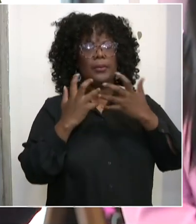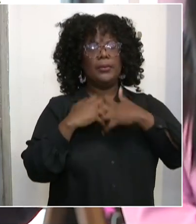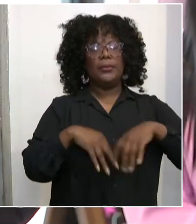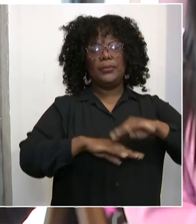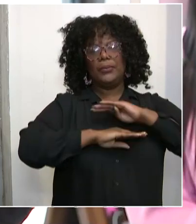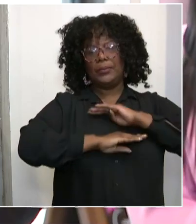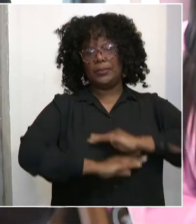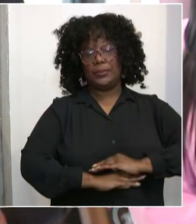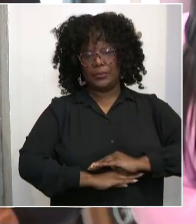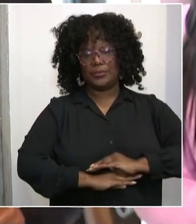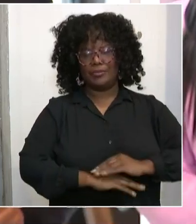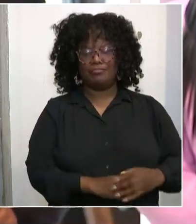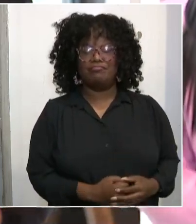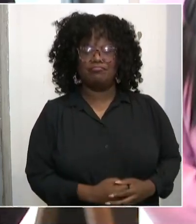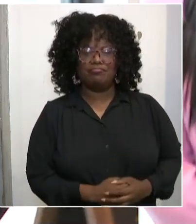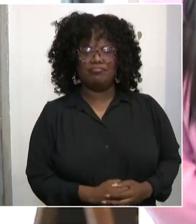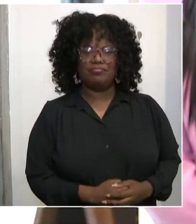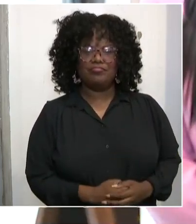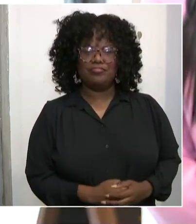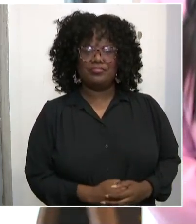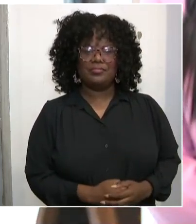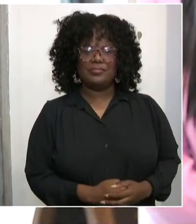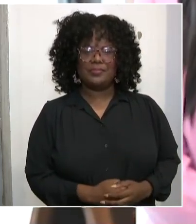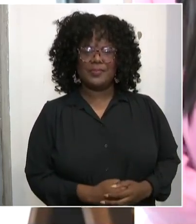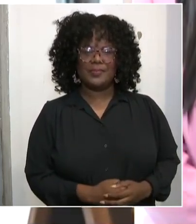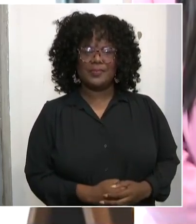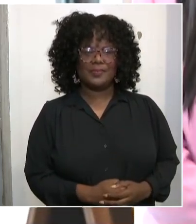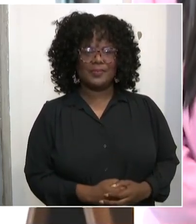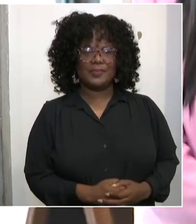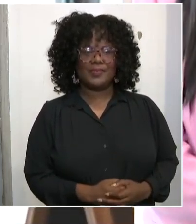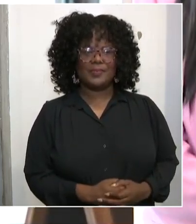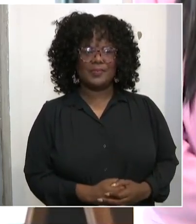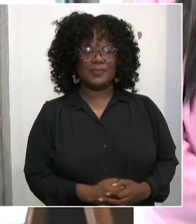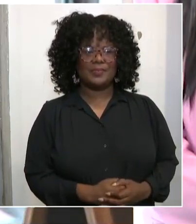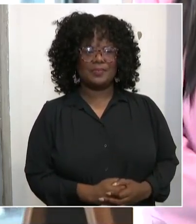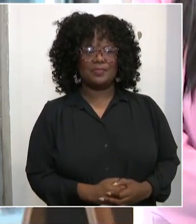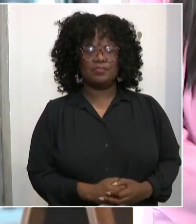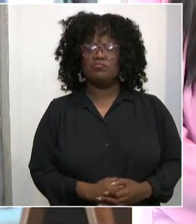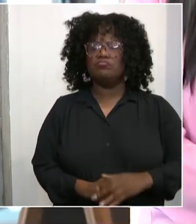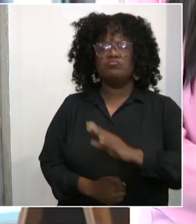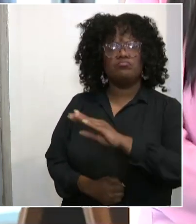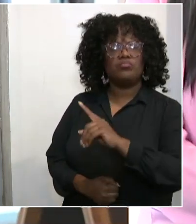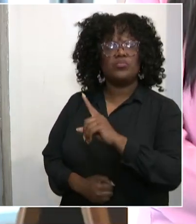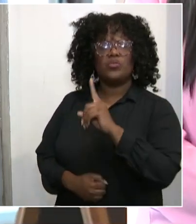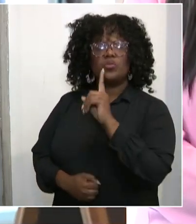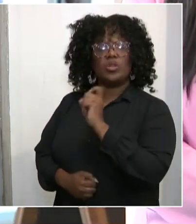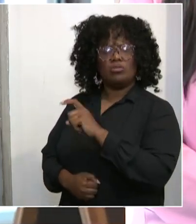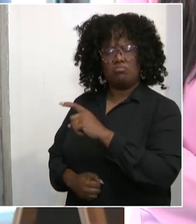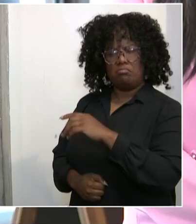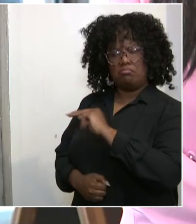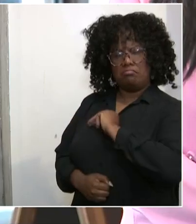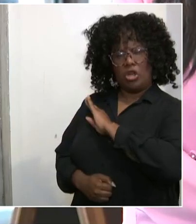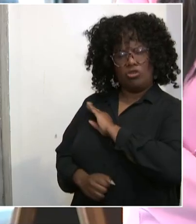I can, uh, two questions. One for the mayor on, um, the upcoming military parade. Can you give any details about just some of the preps? I,